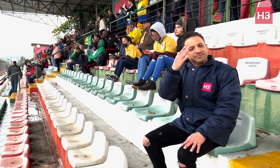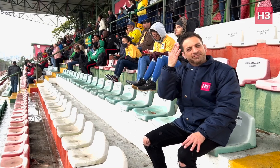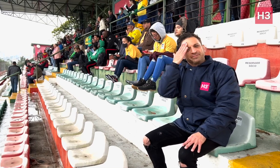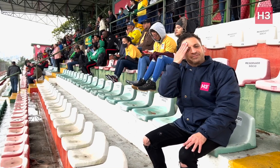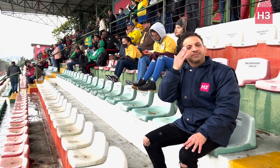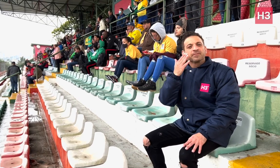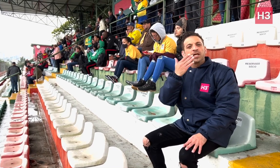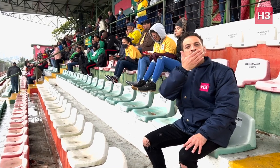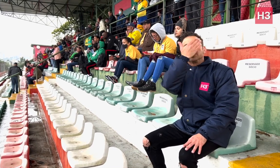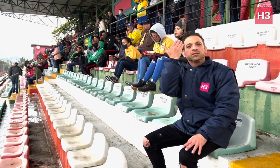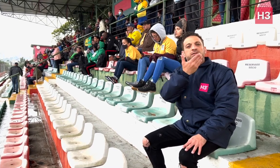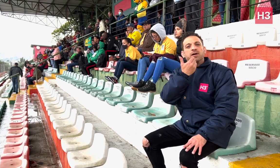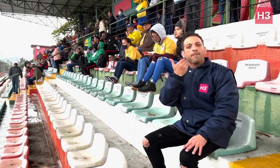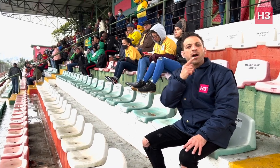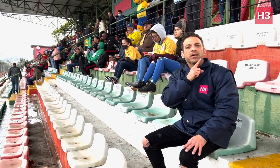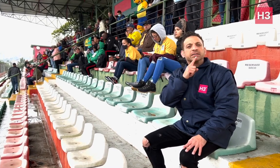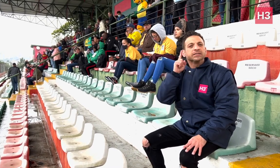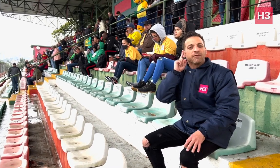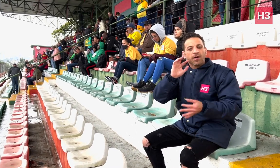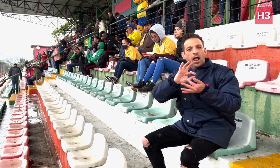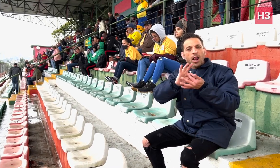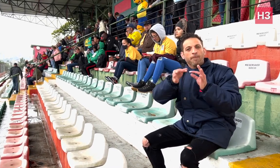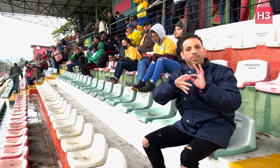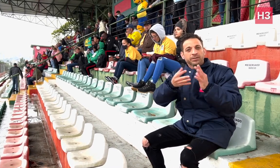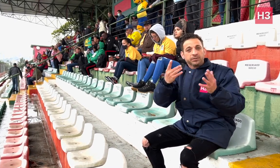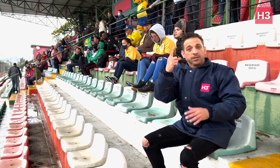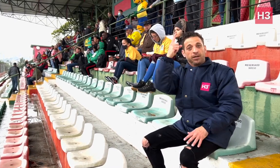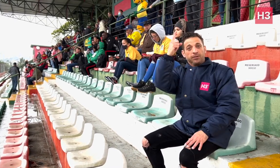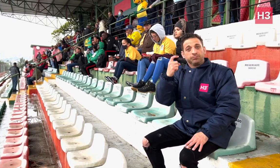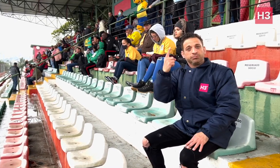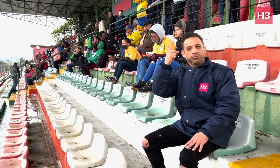Deaflympics Football started